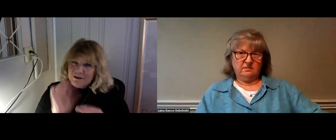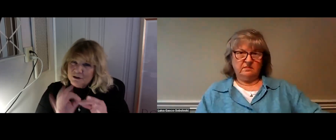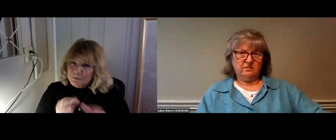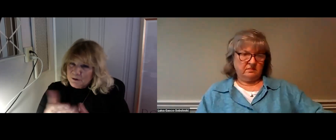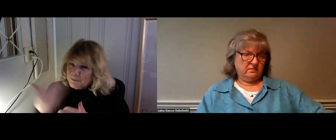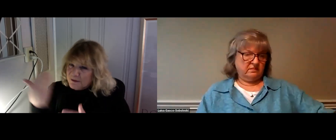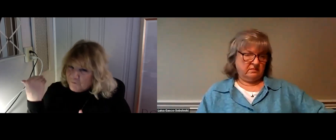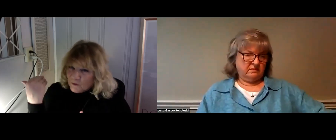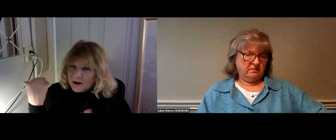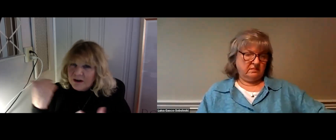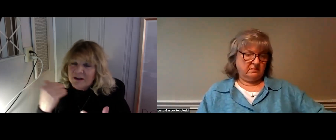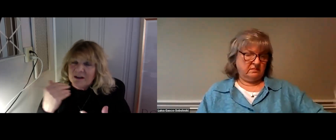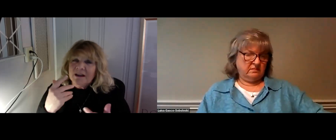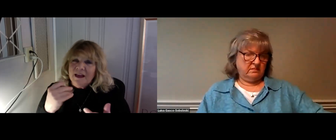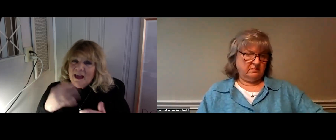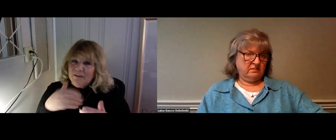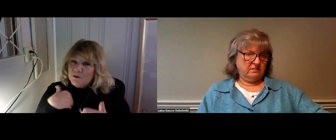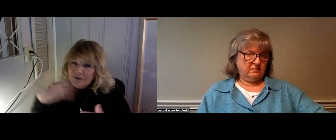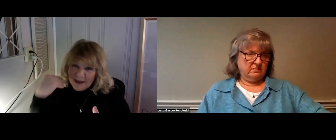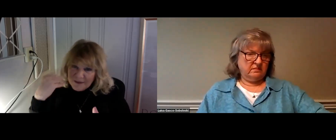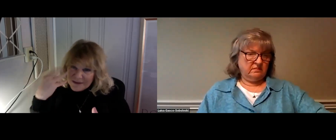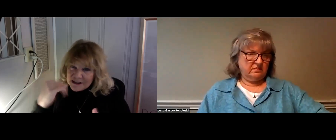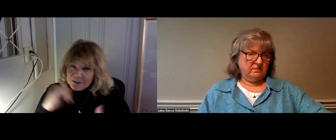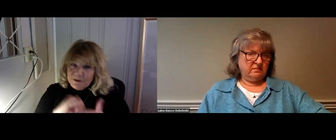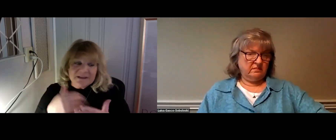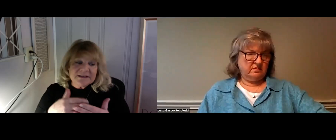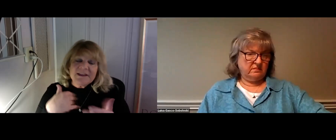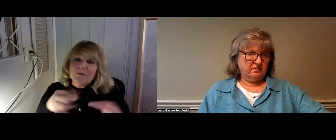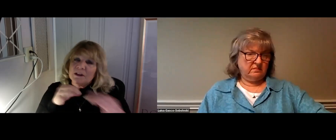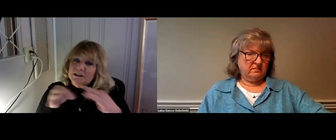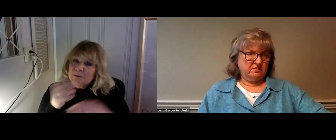interpreter before? Have you ever had this experience? And they will explain a